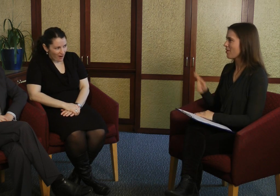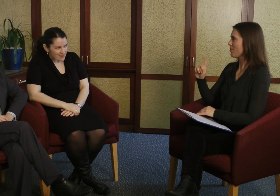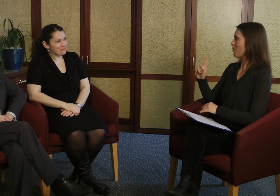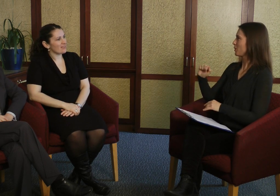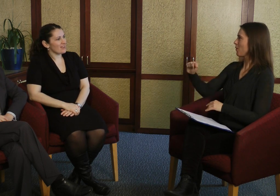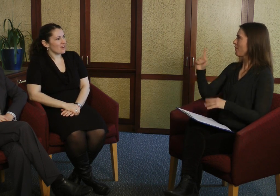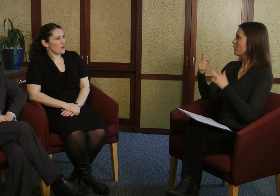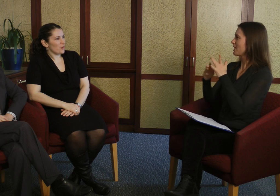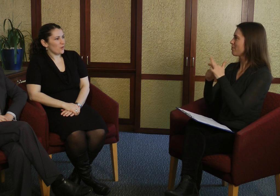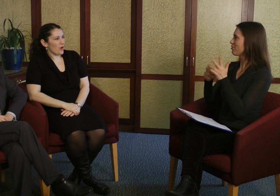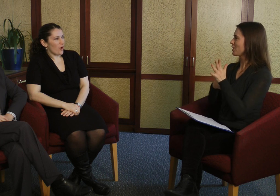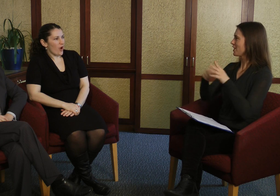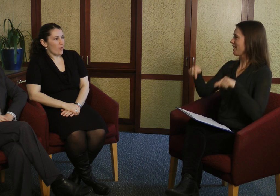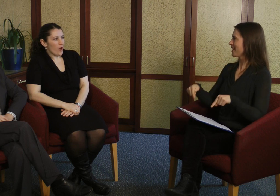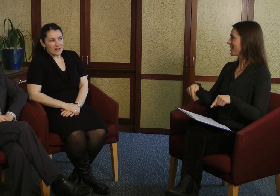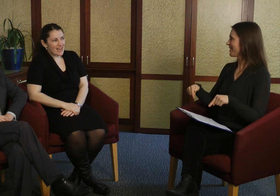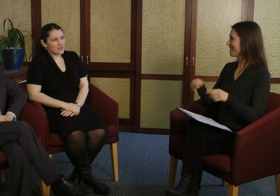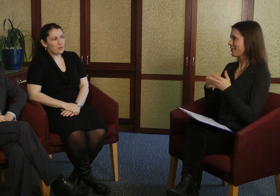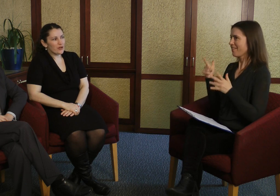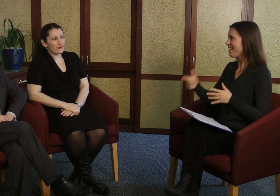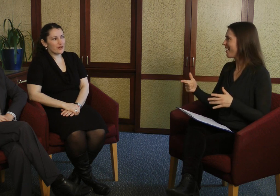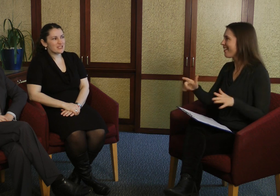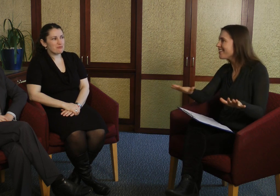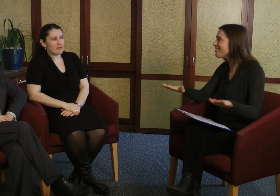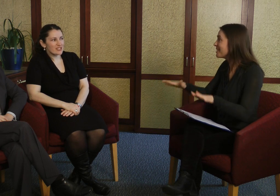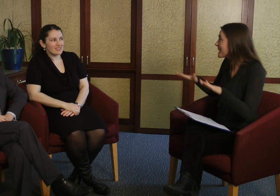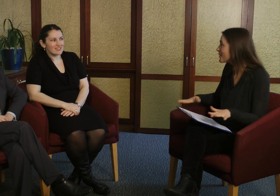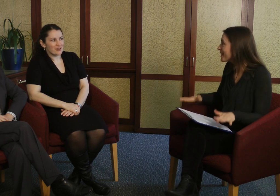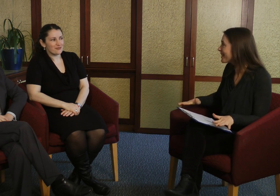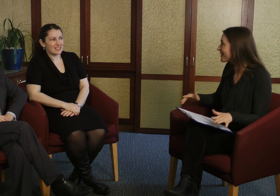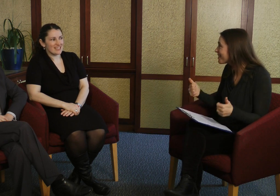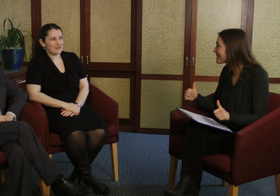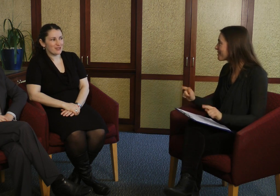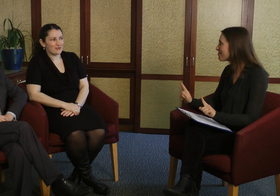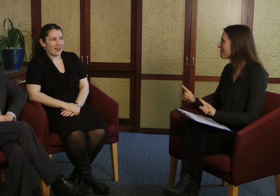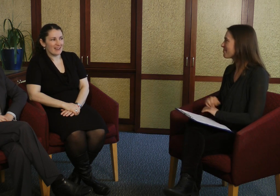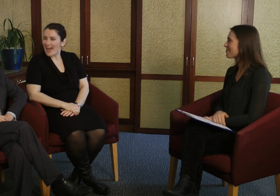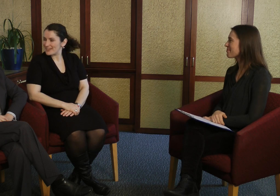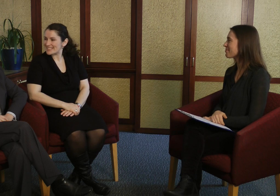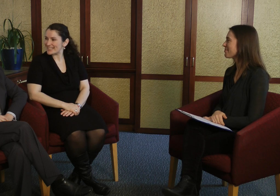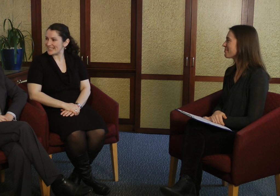time, I wanted to ask you what your first impressions have been so far, how have you